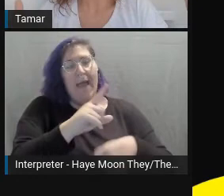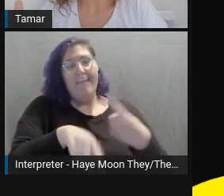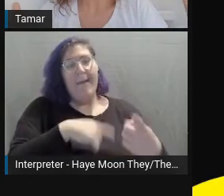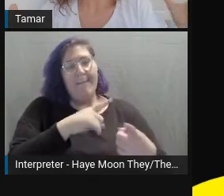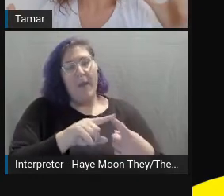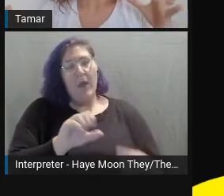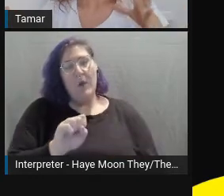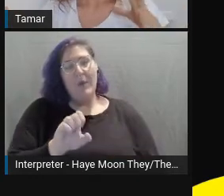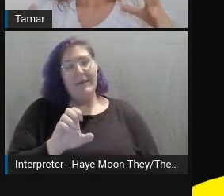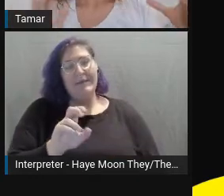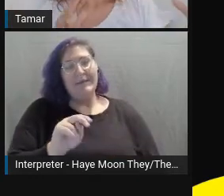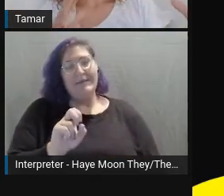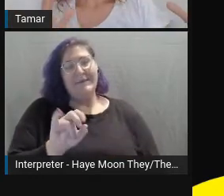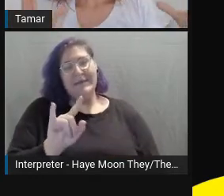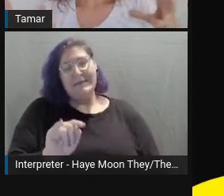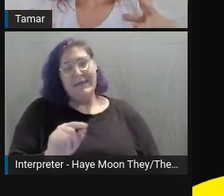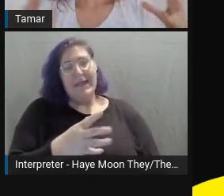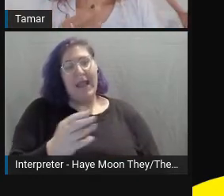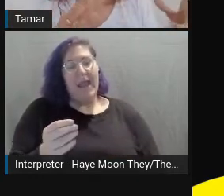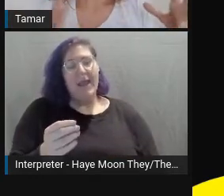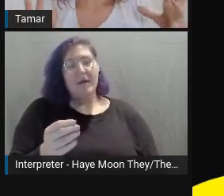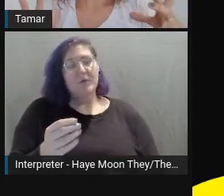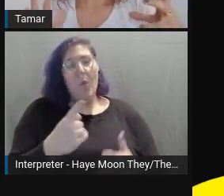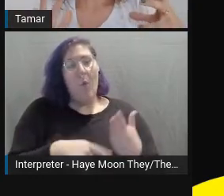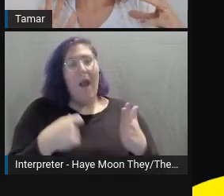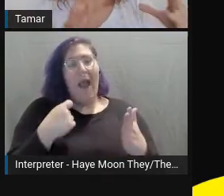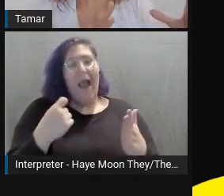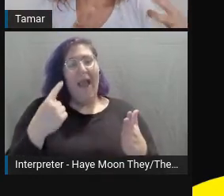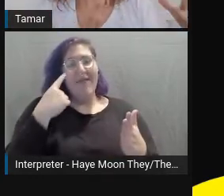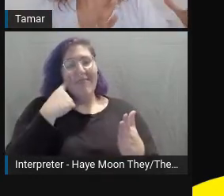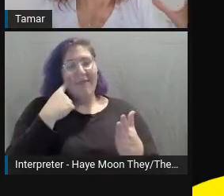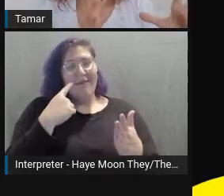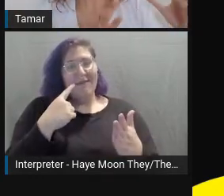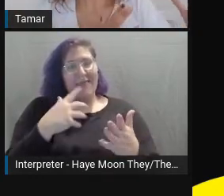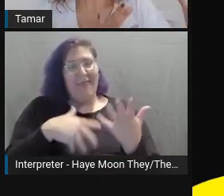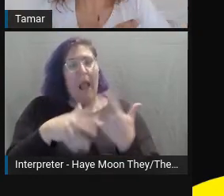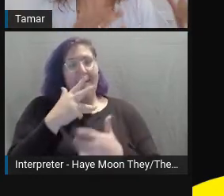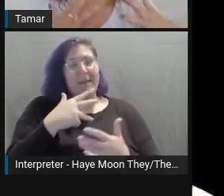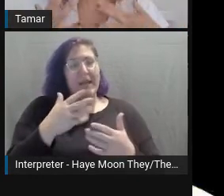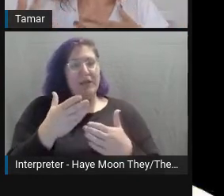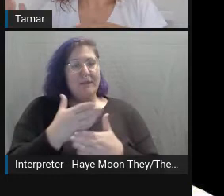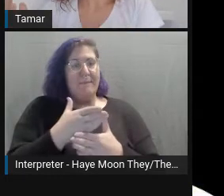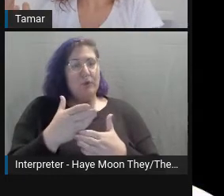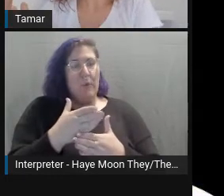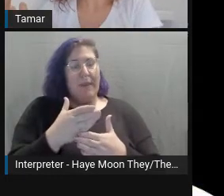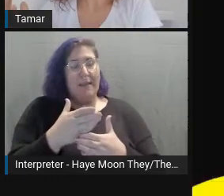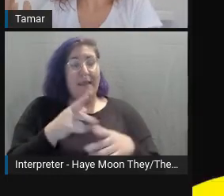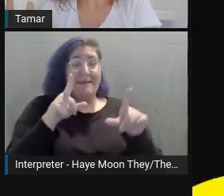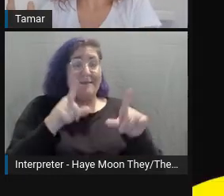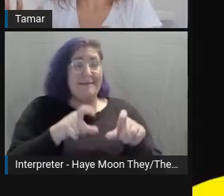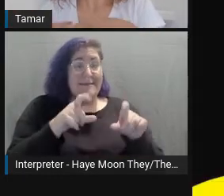that combination between test automation, the world of test automation and accessibility,